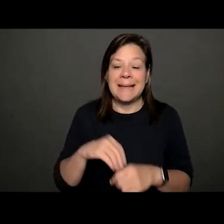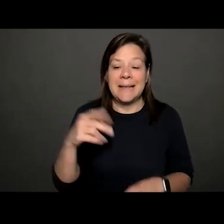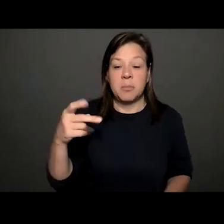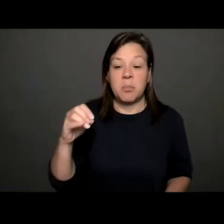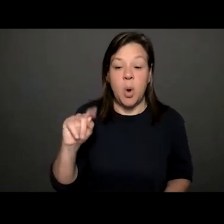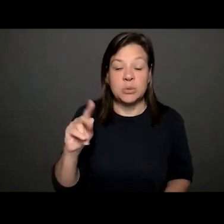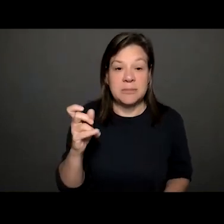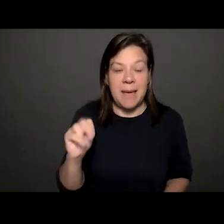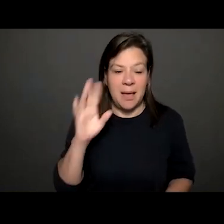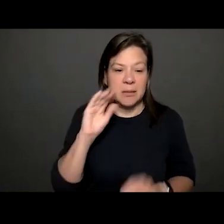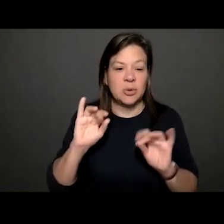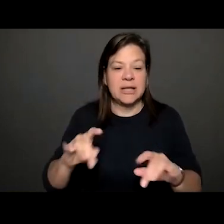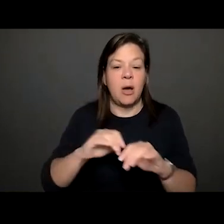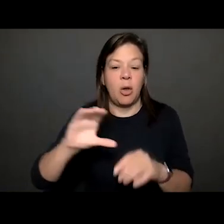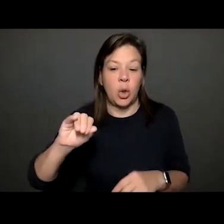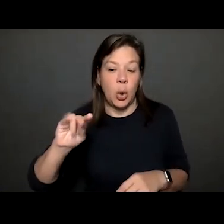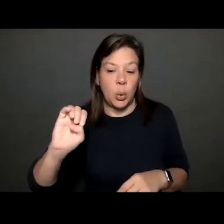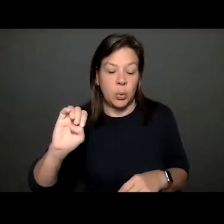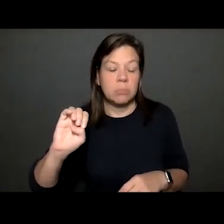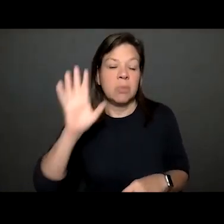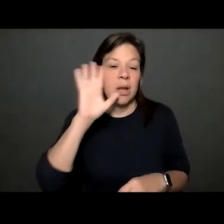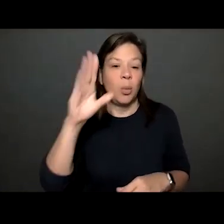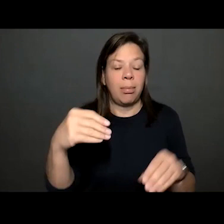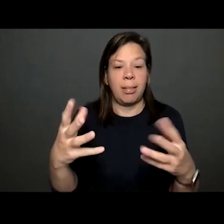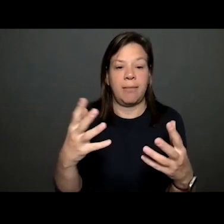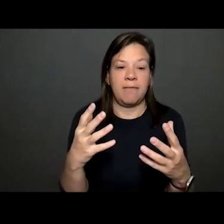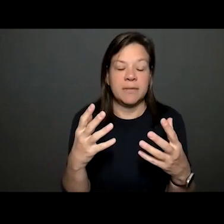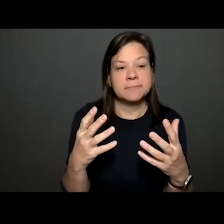IT WILL GIVE YOU CODE SNIPPETS THAT YOU CAN USE INSIDE